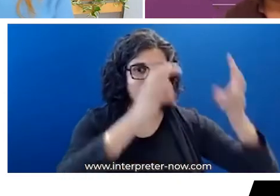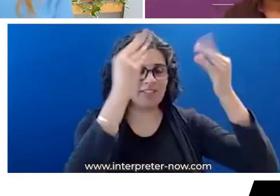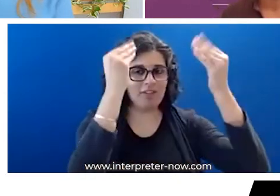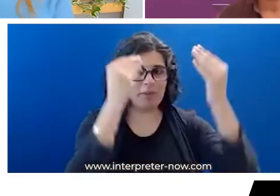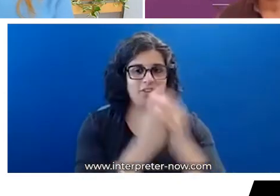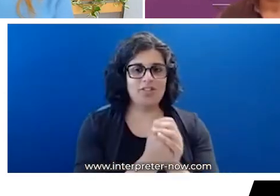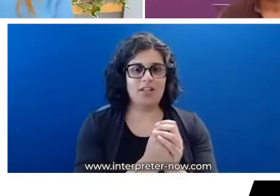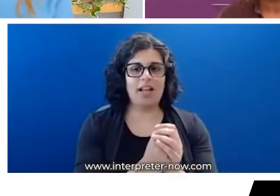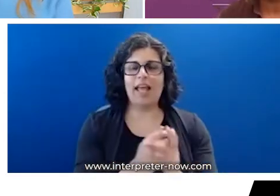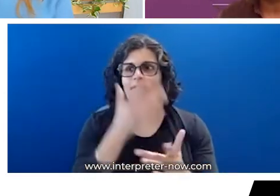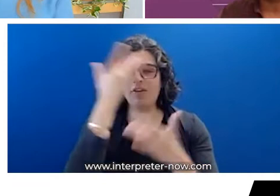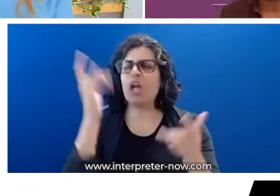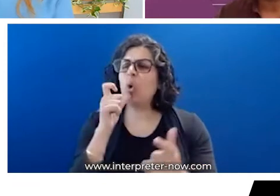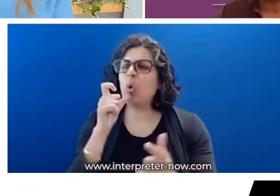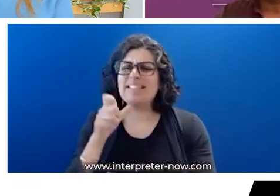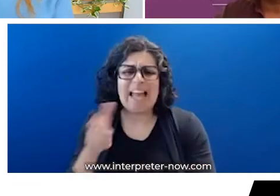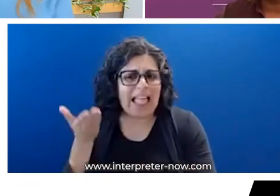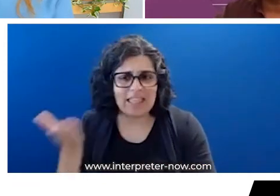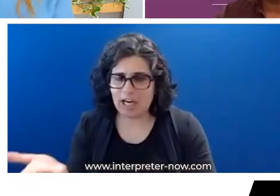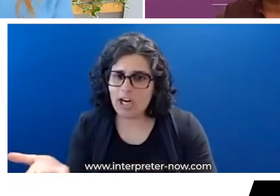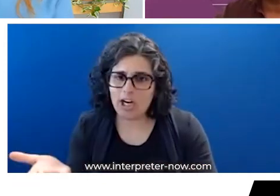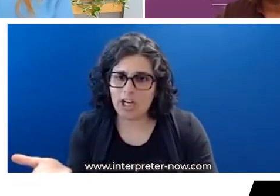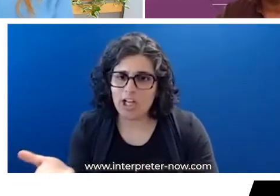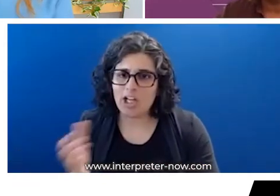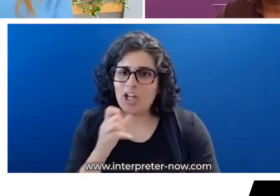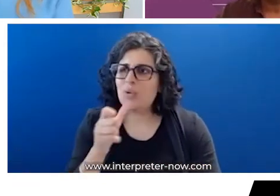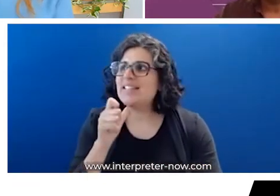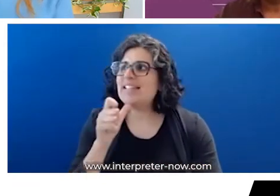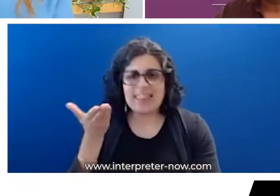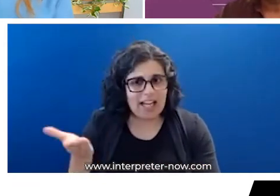who's missing out on the opportunity that's not even in the consideration set.